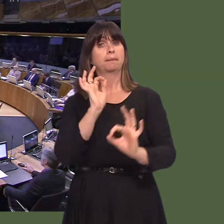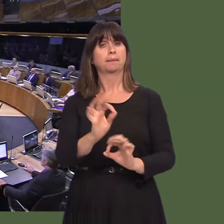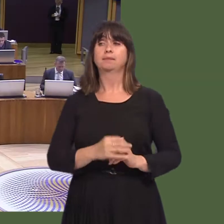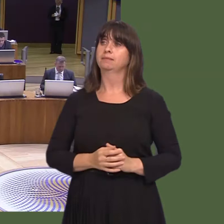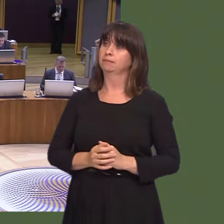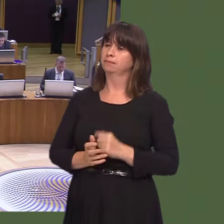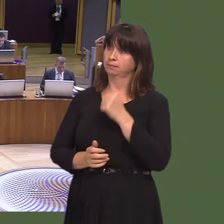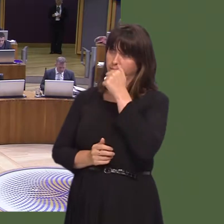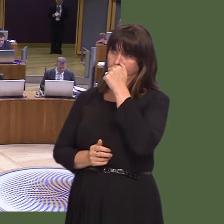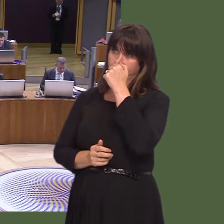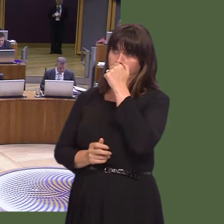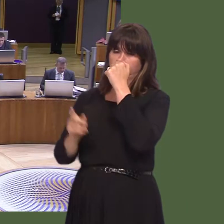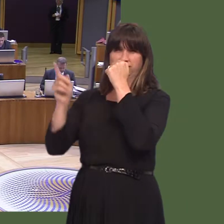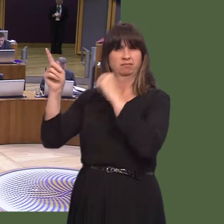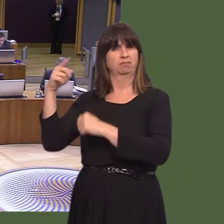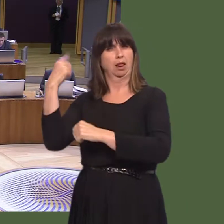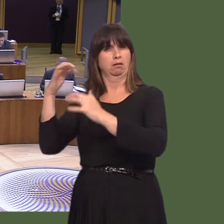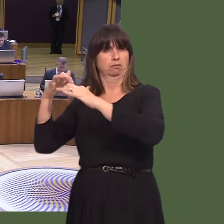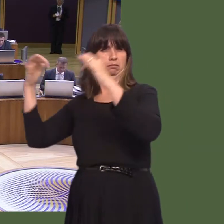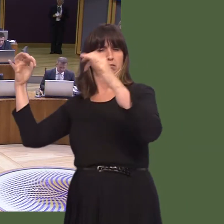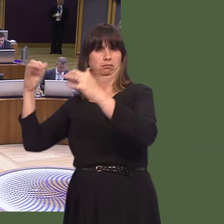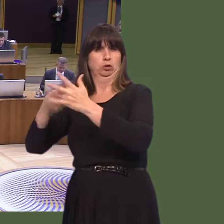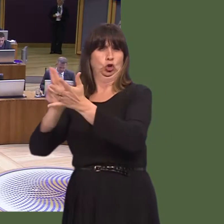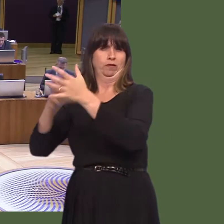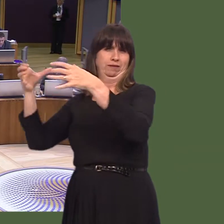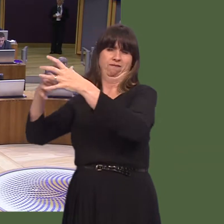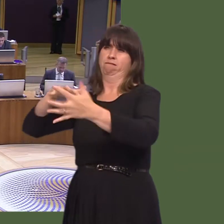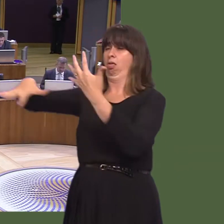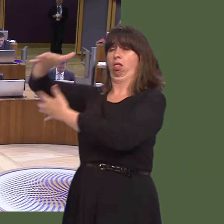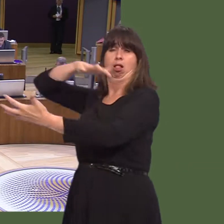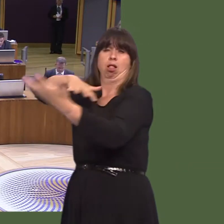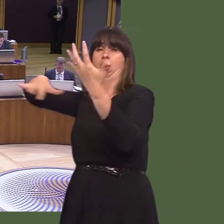First Minister, the UK Government is in turmoil and apparently determined to make such a complete